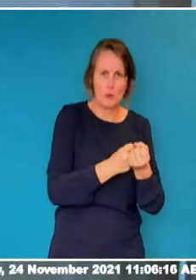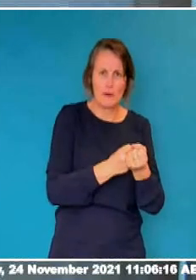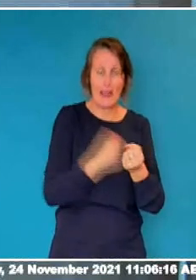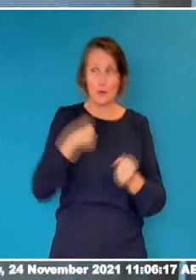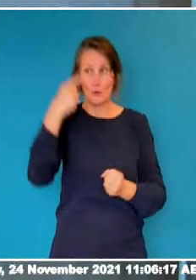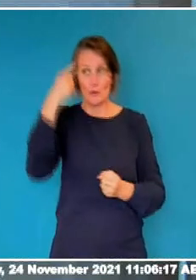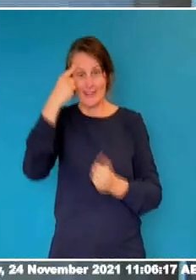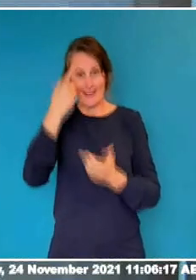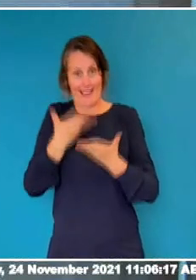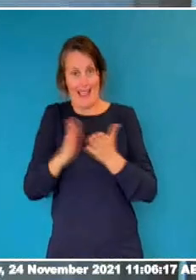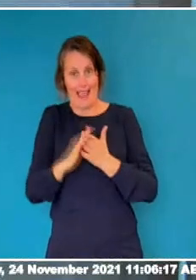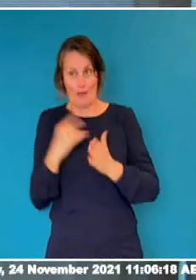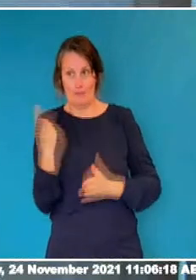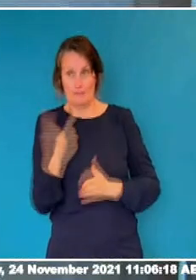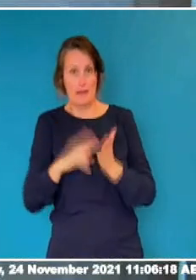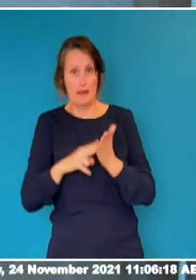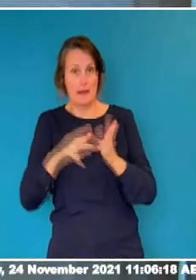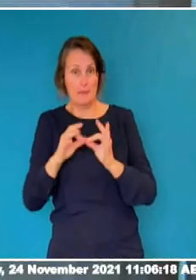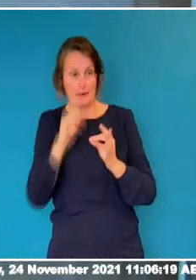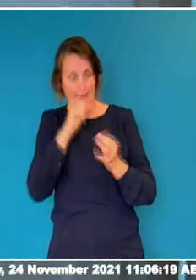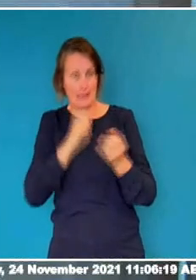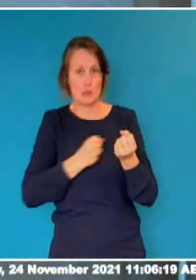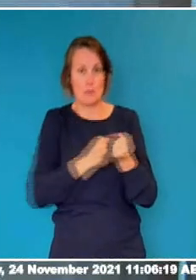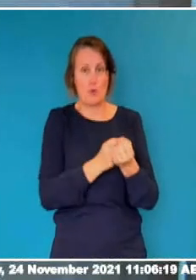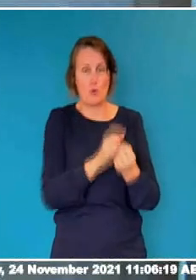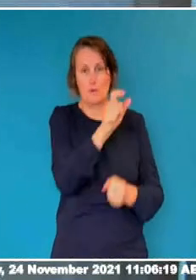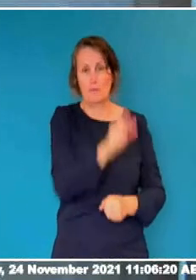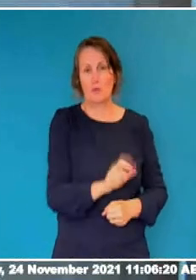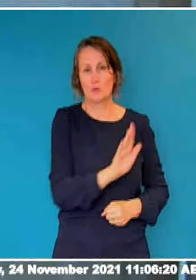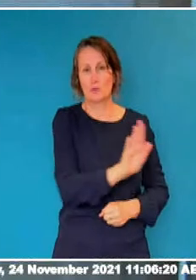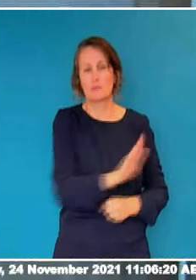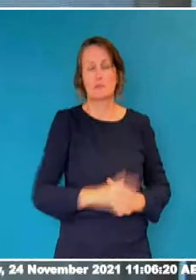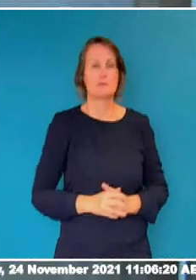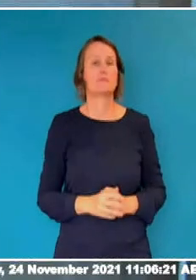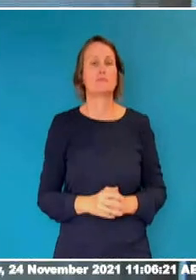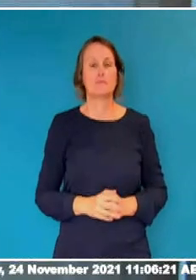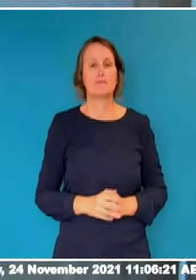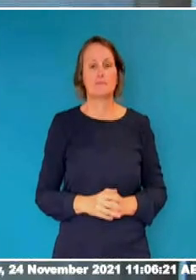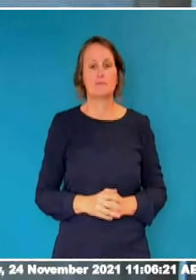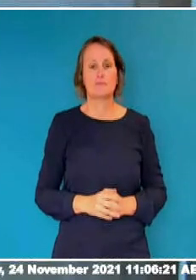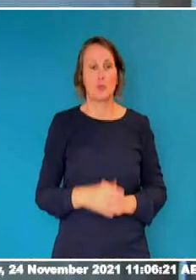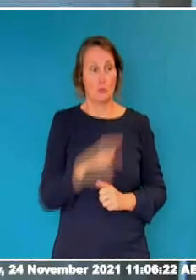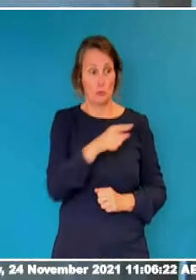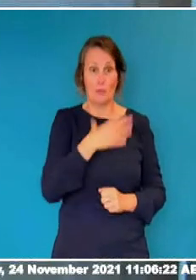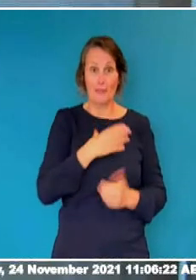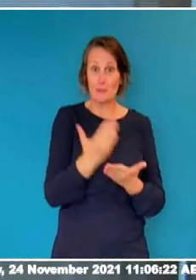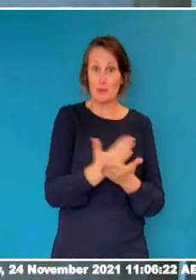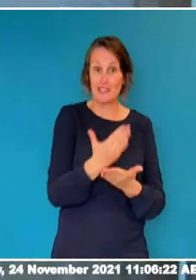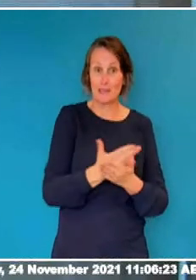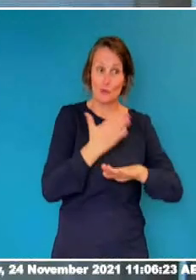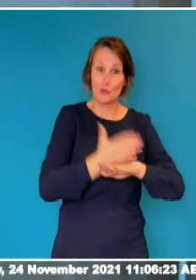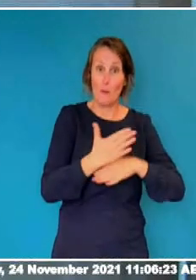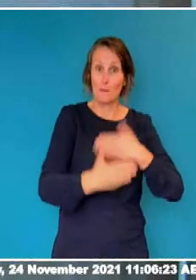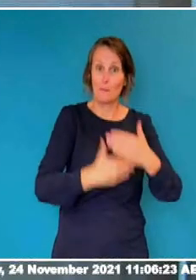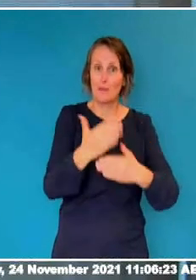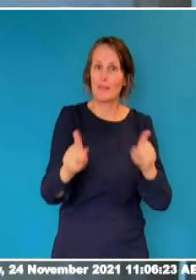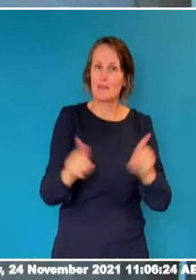support this colleague or this employee, remain employed but also give them the time they need to recuperate.